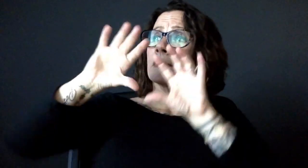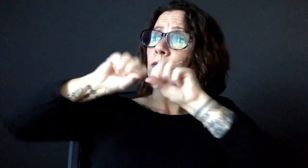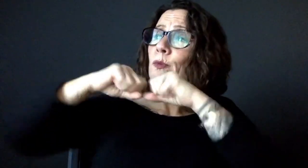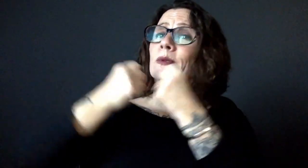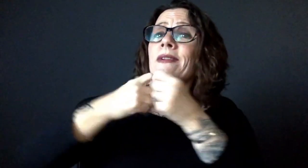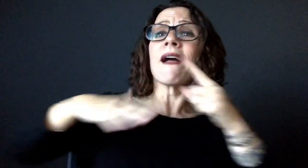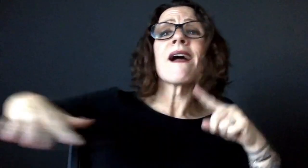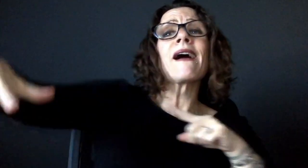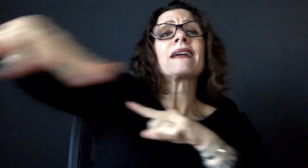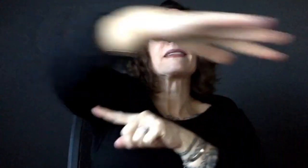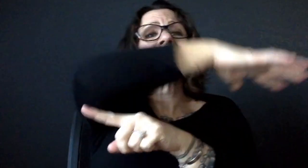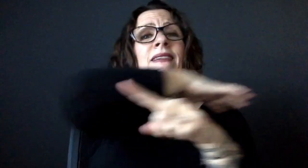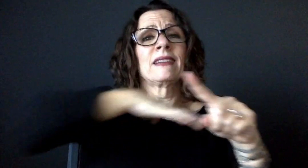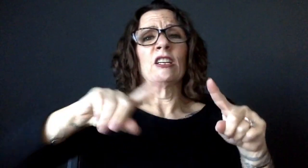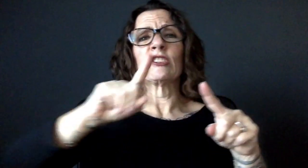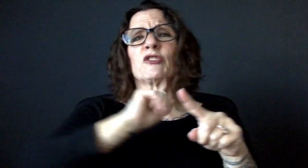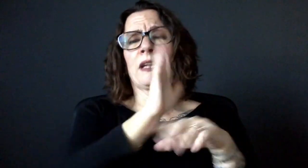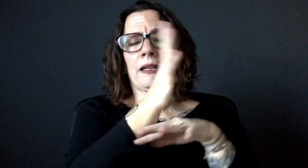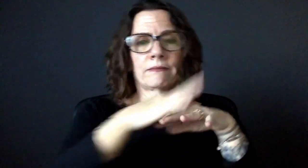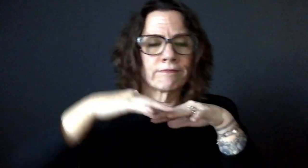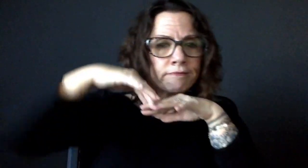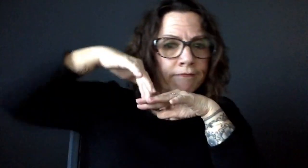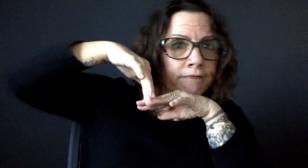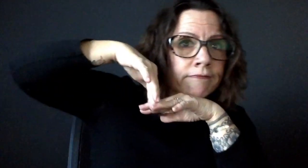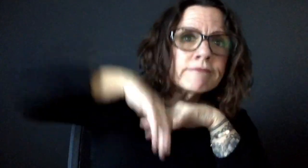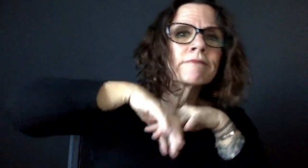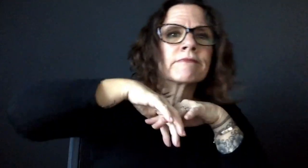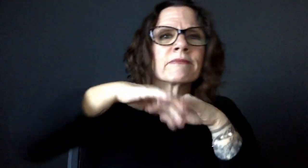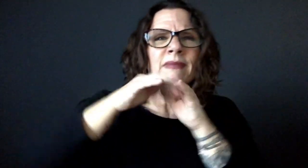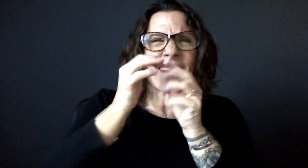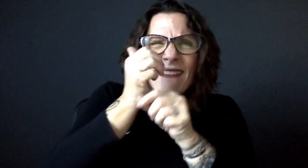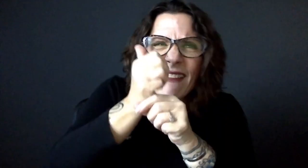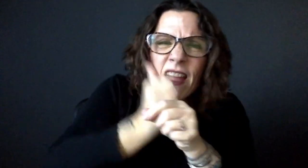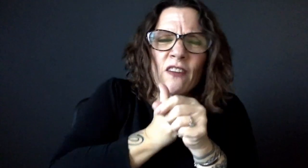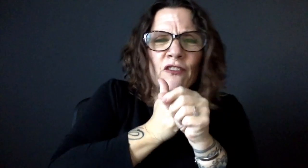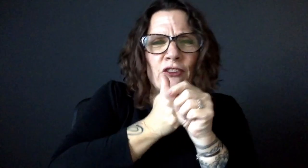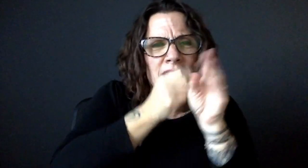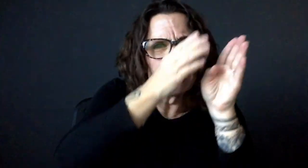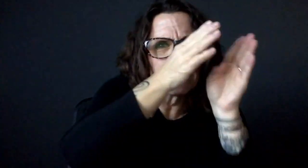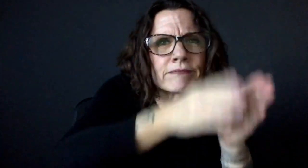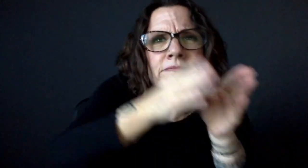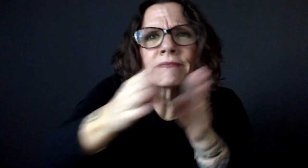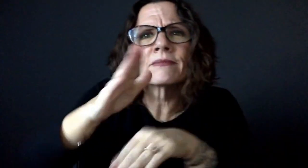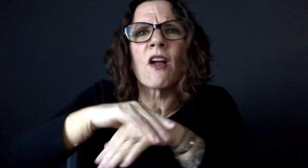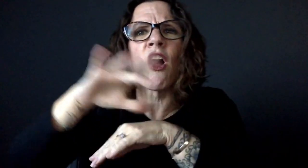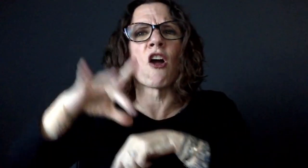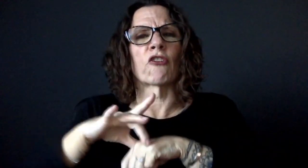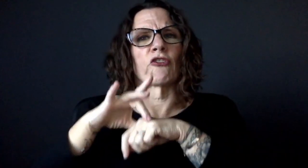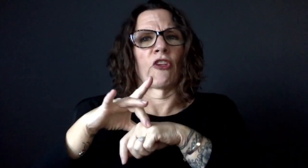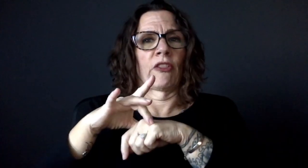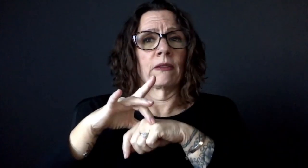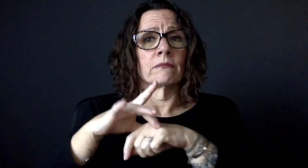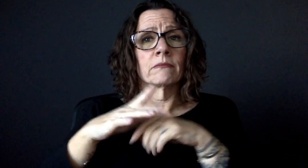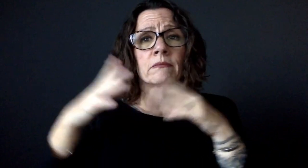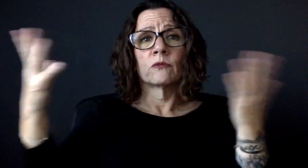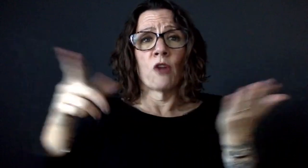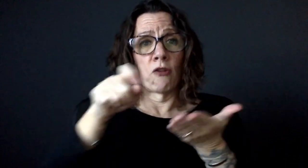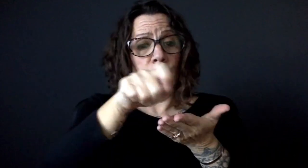Society has written deep into each strand of tissue of every living person on earth.